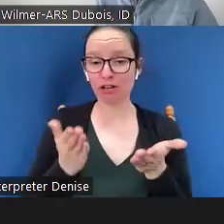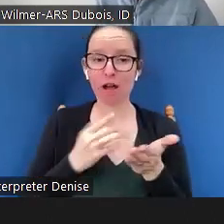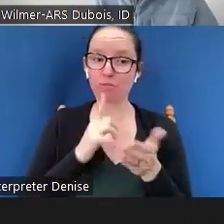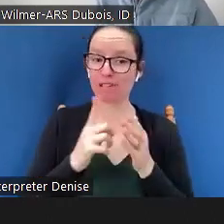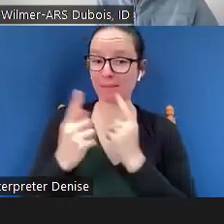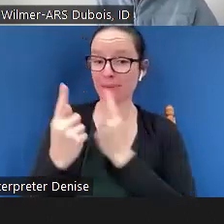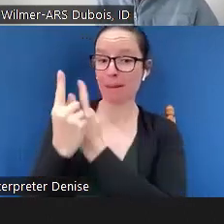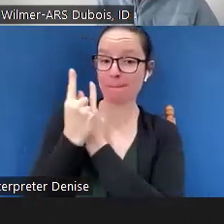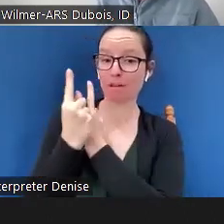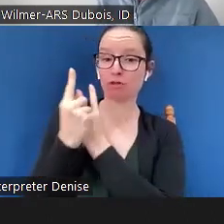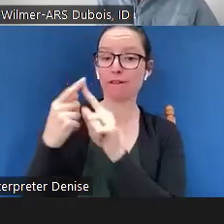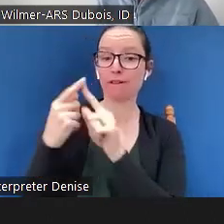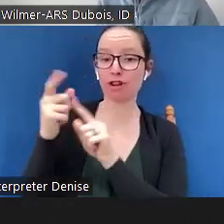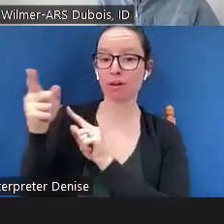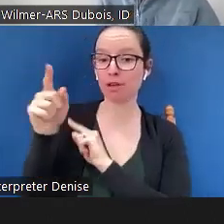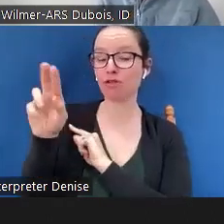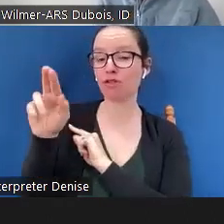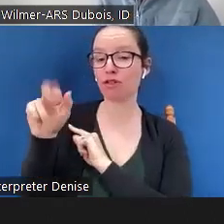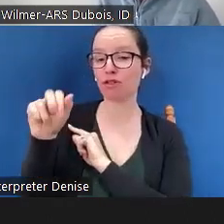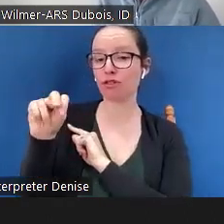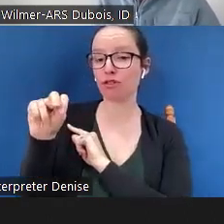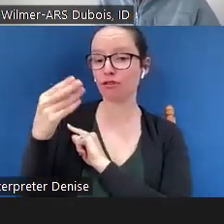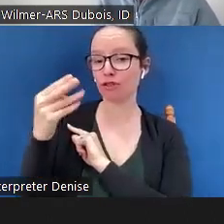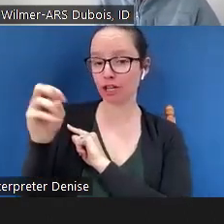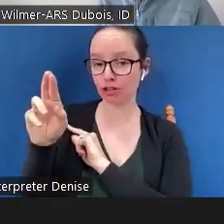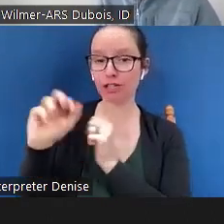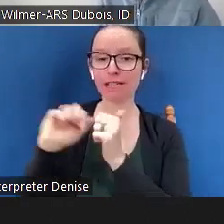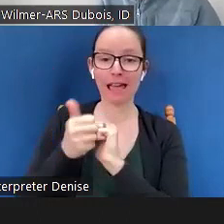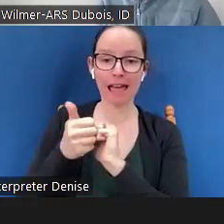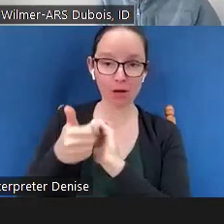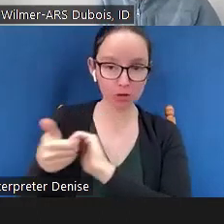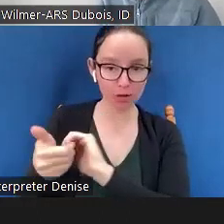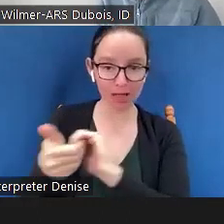terms of how to collaborate, how to establish relationships and